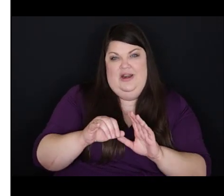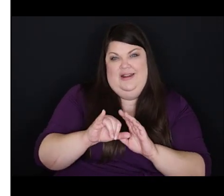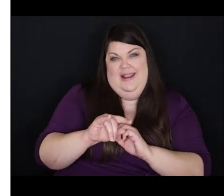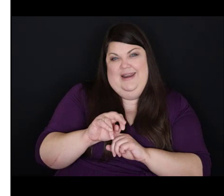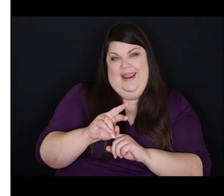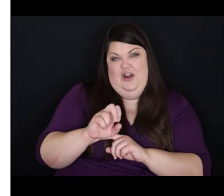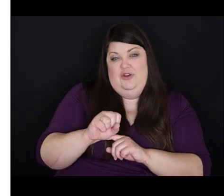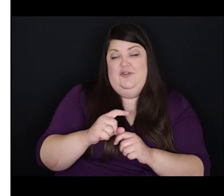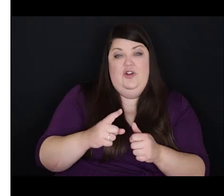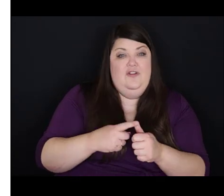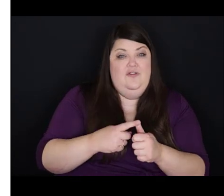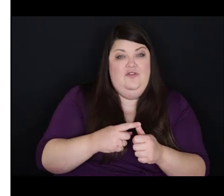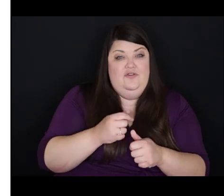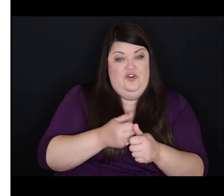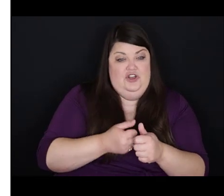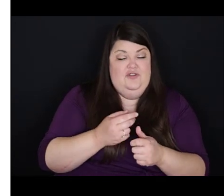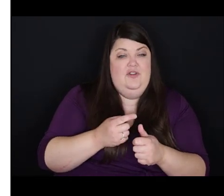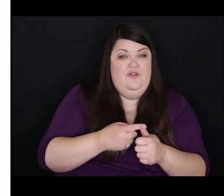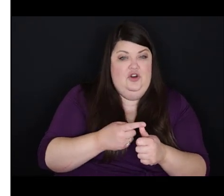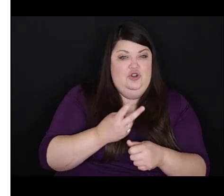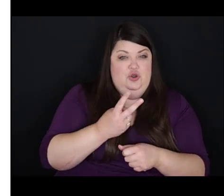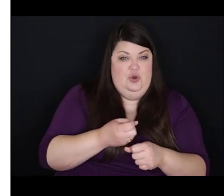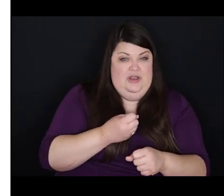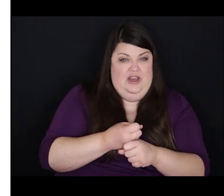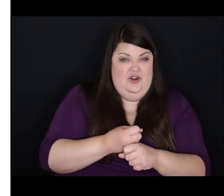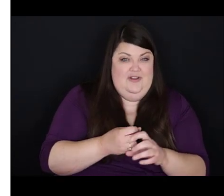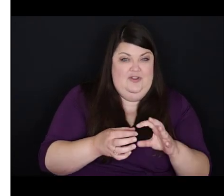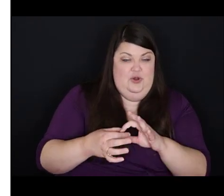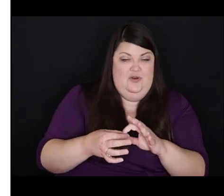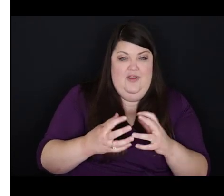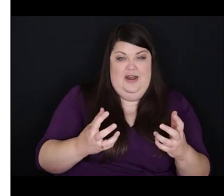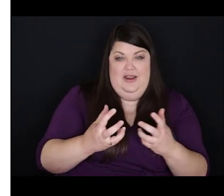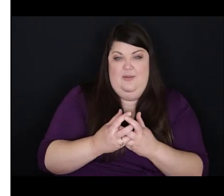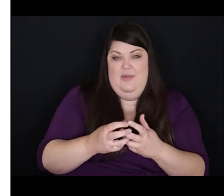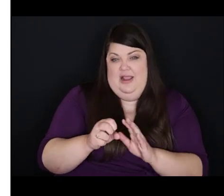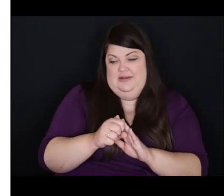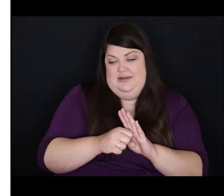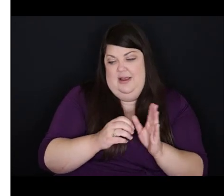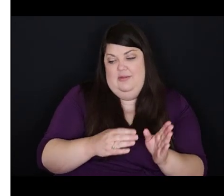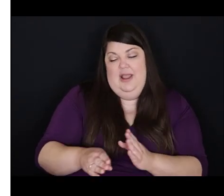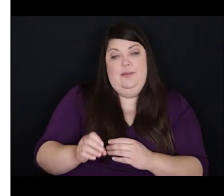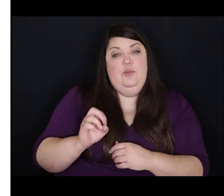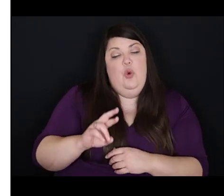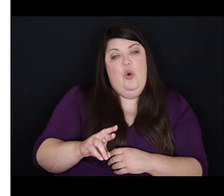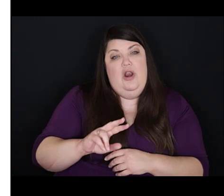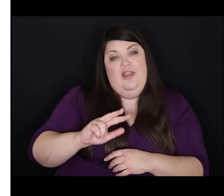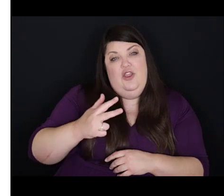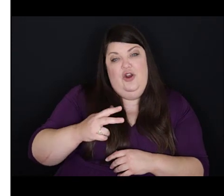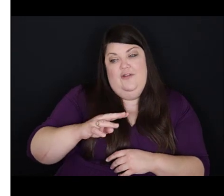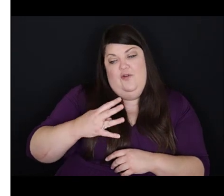first two years of the Unified and Combined State Plan or the third and fourth years of